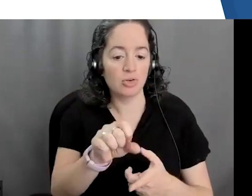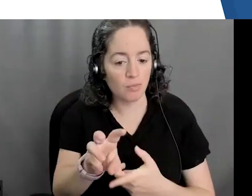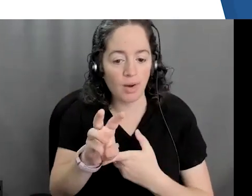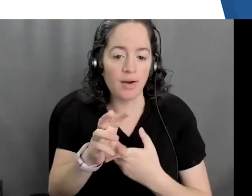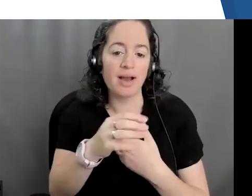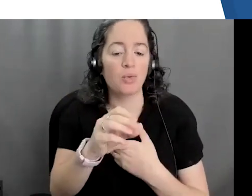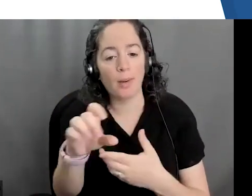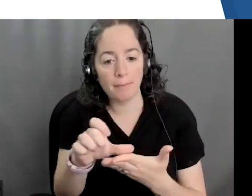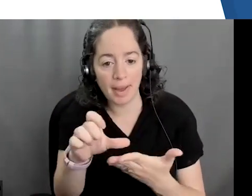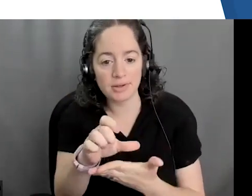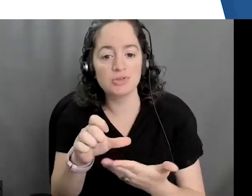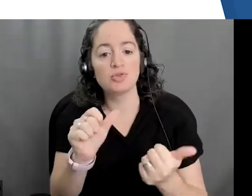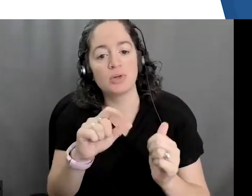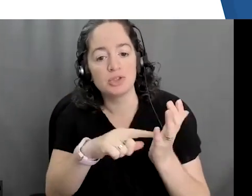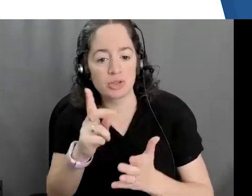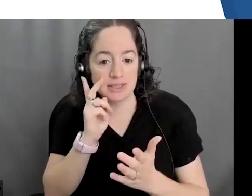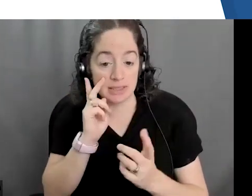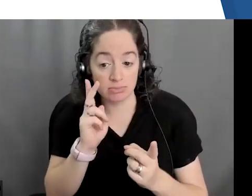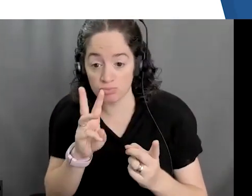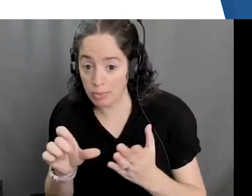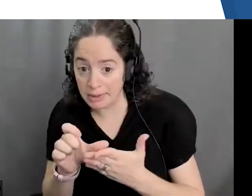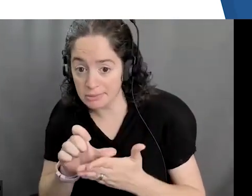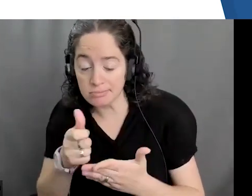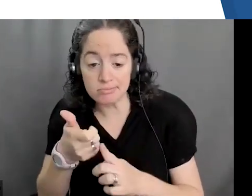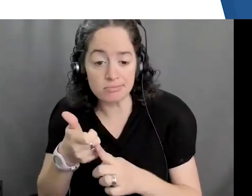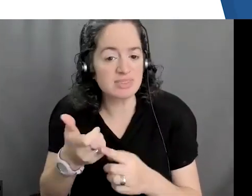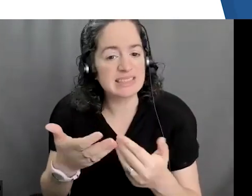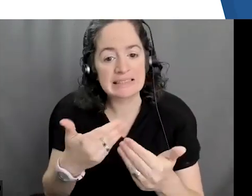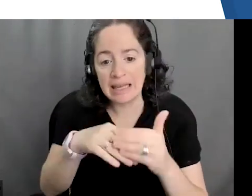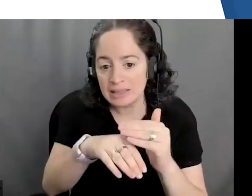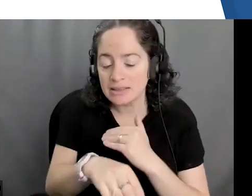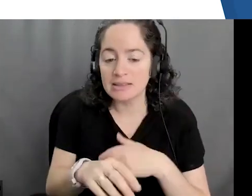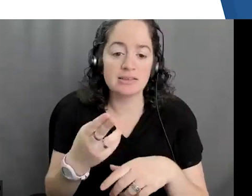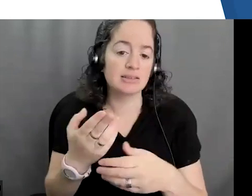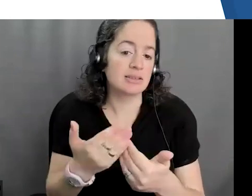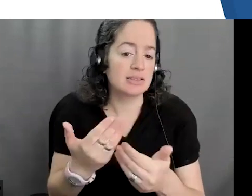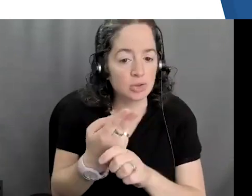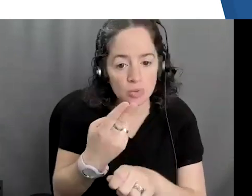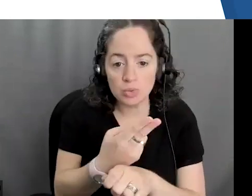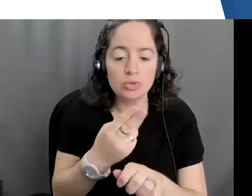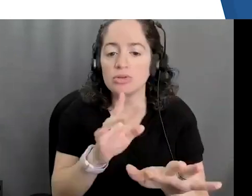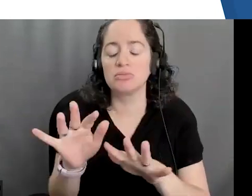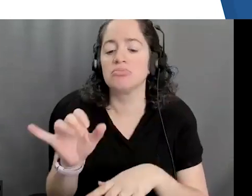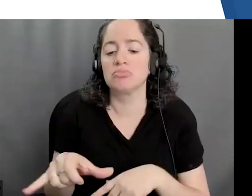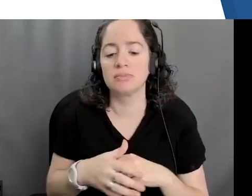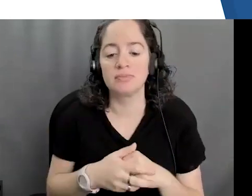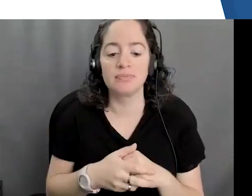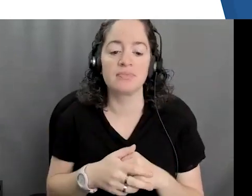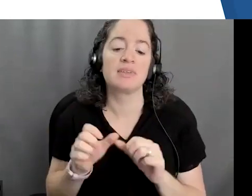to help make building accessible websites easier. You can learn more about us on our website at equalizedigital.com.